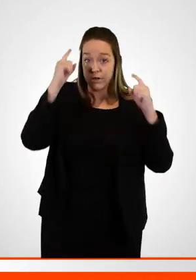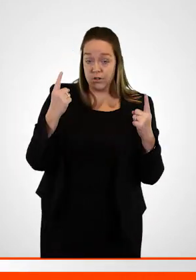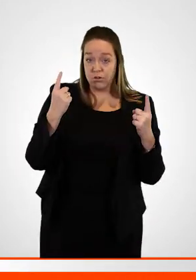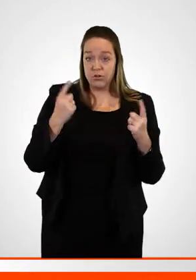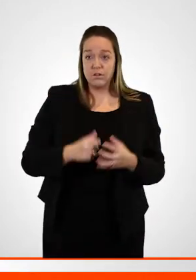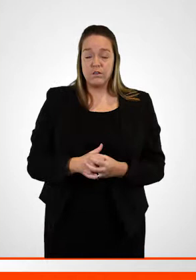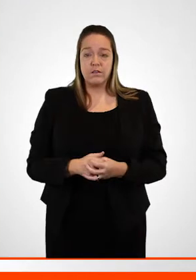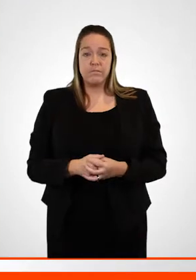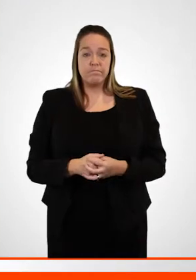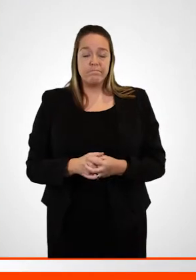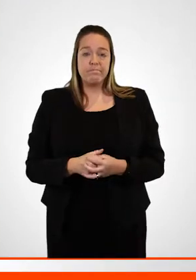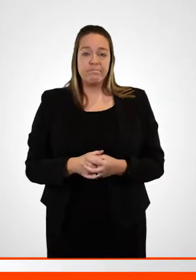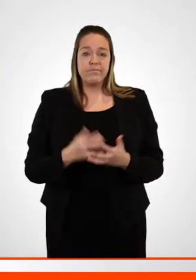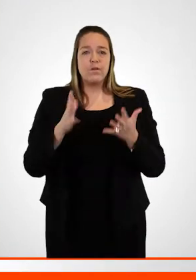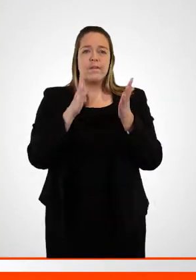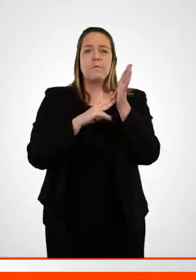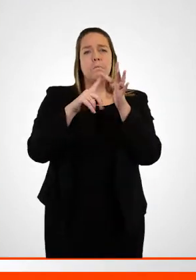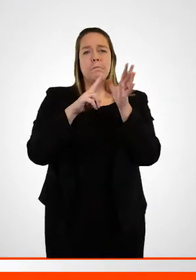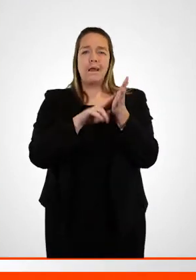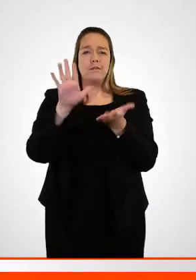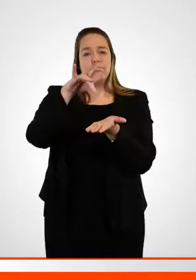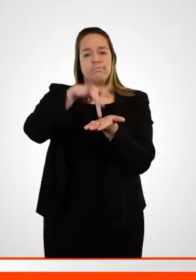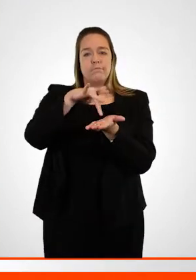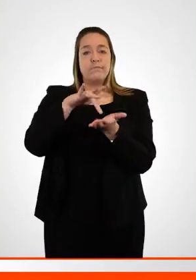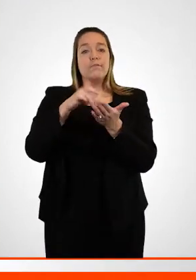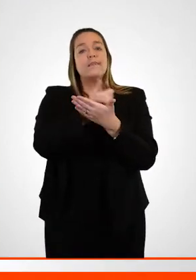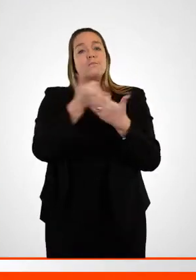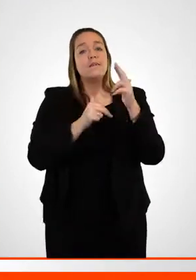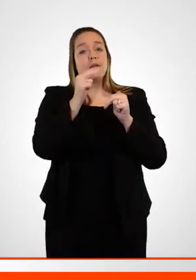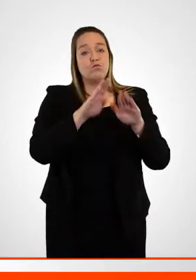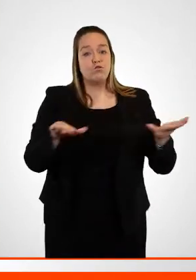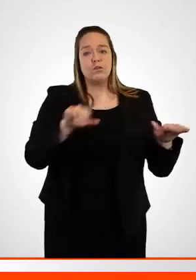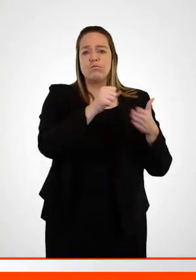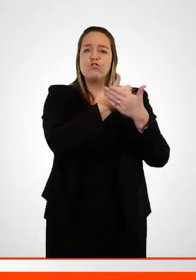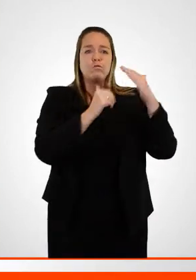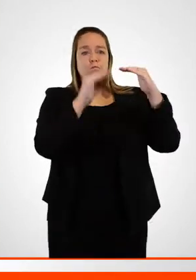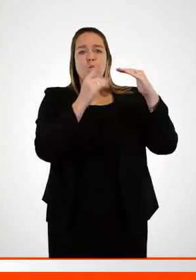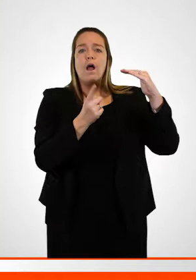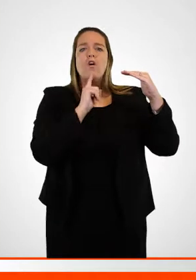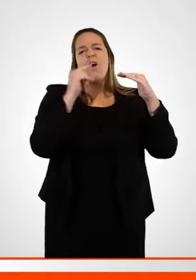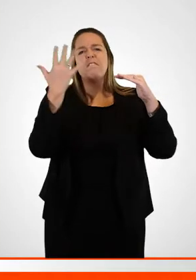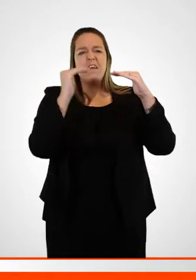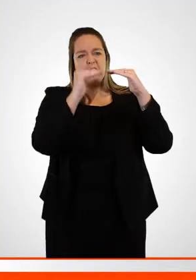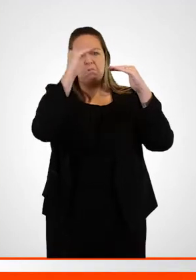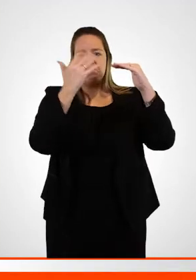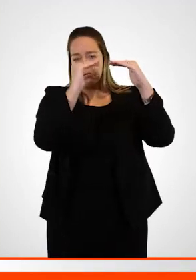So the mean for typically developing children on this test is 100, with a standard deviation of 15.